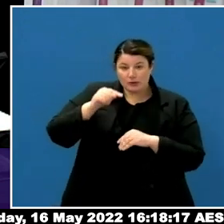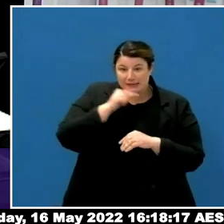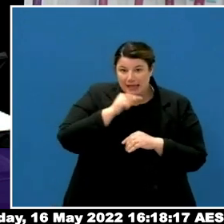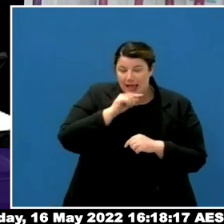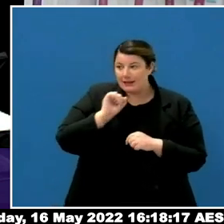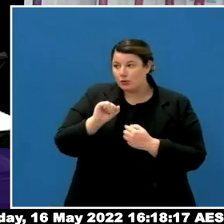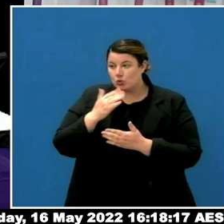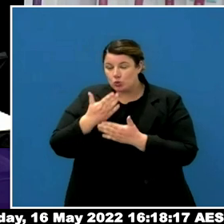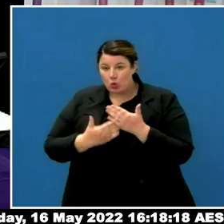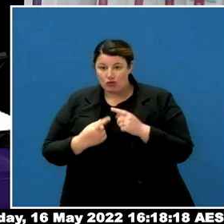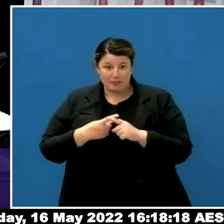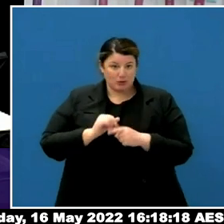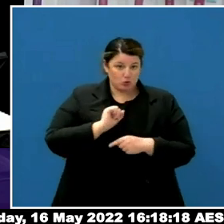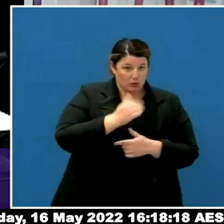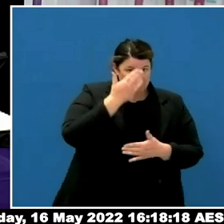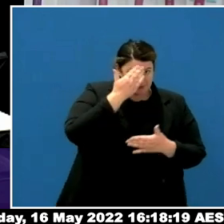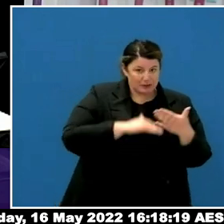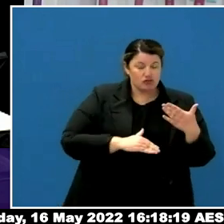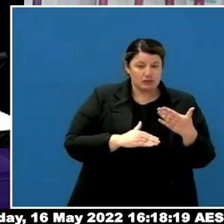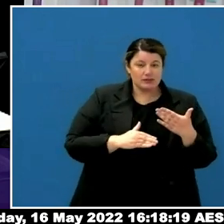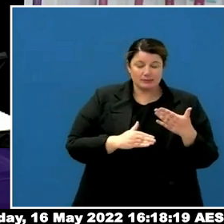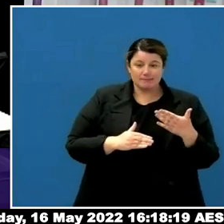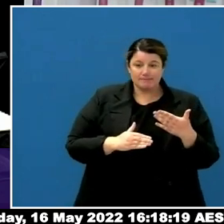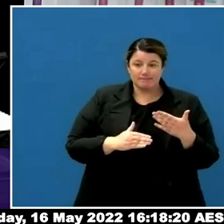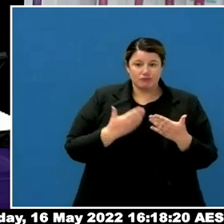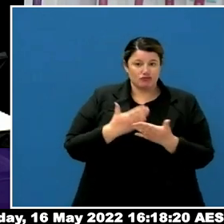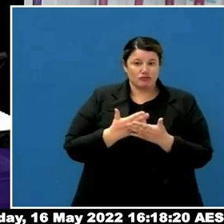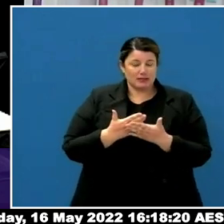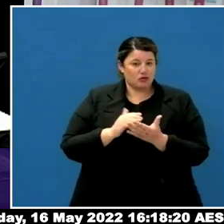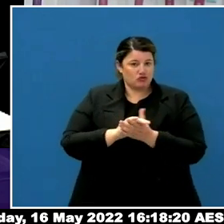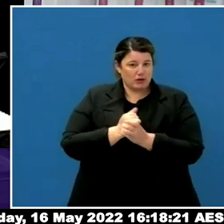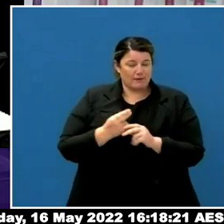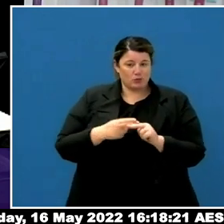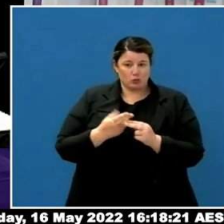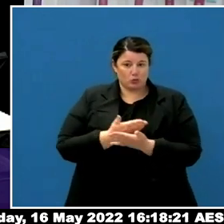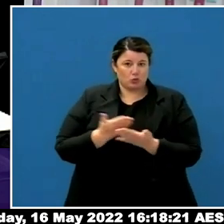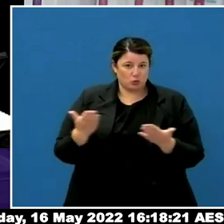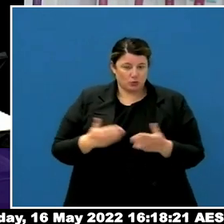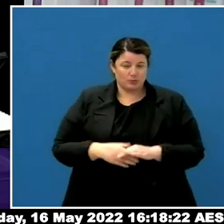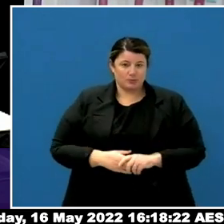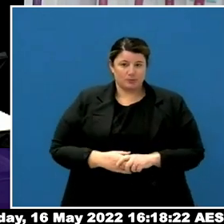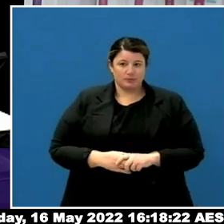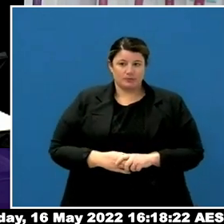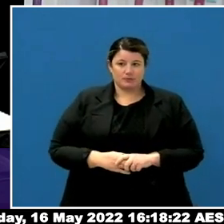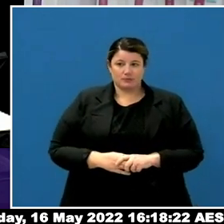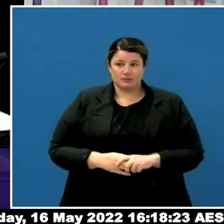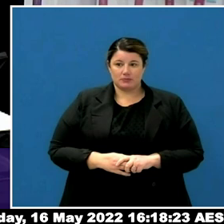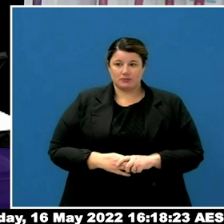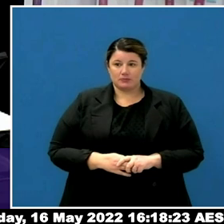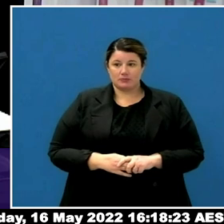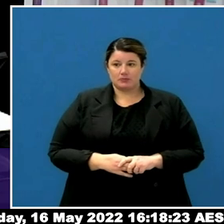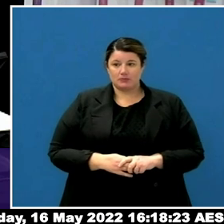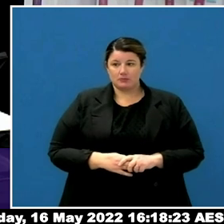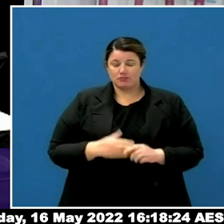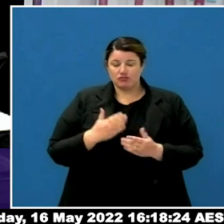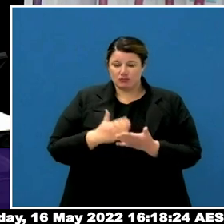We're really very grateful to you and also for the information and insight you've given us. It's very helpful.